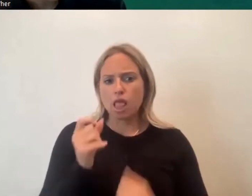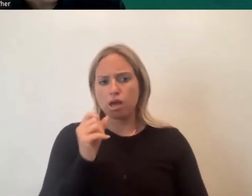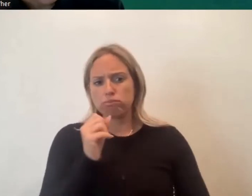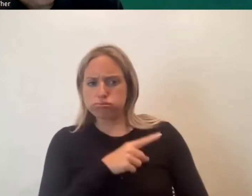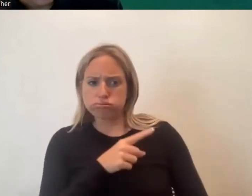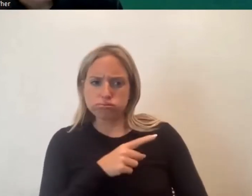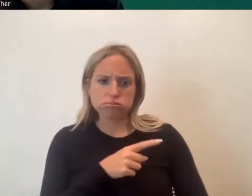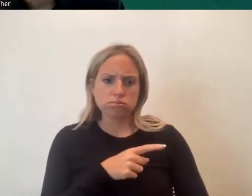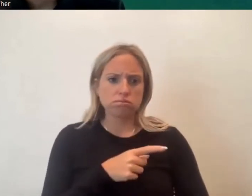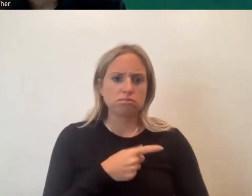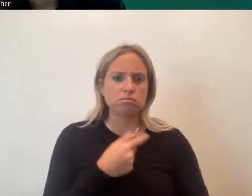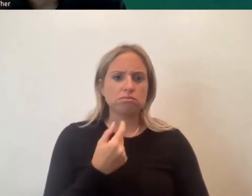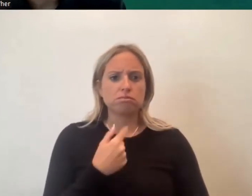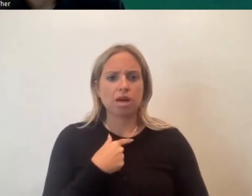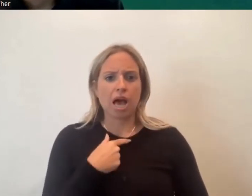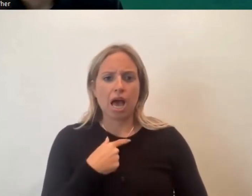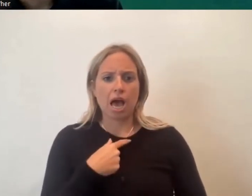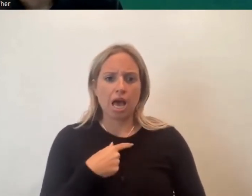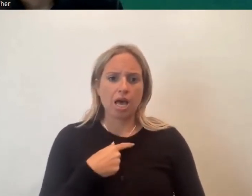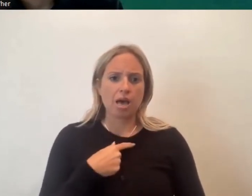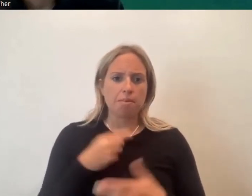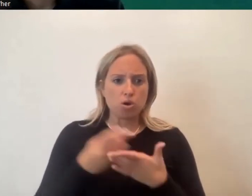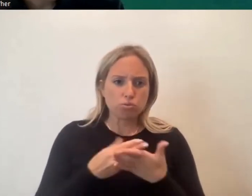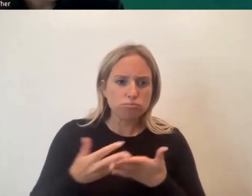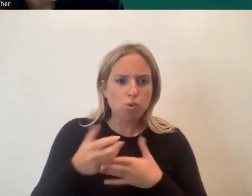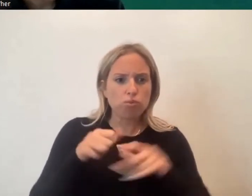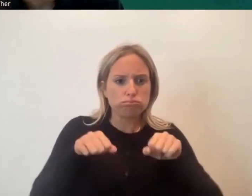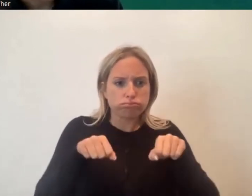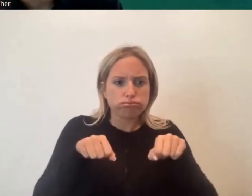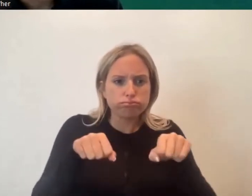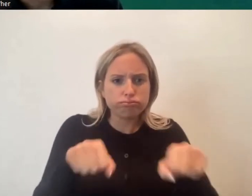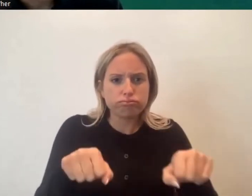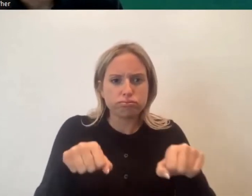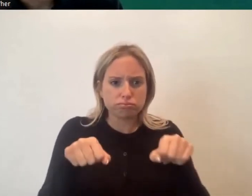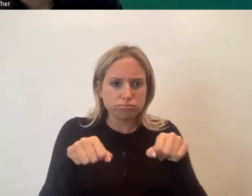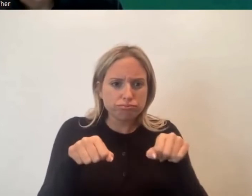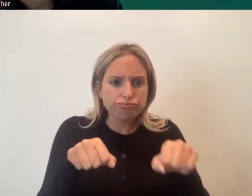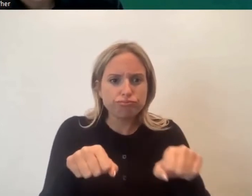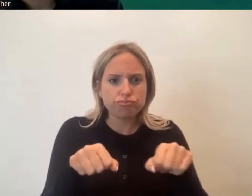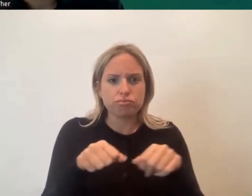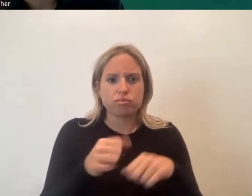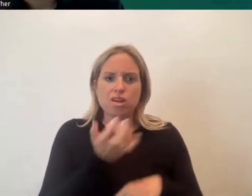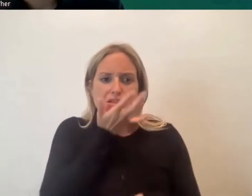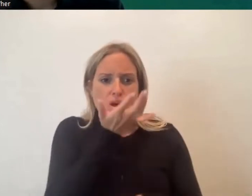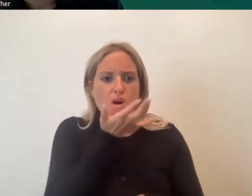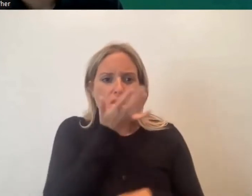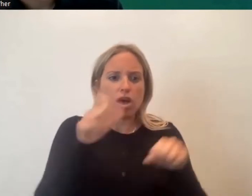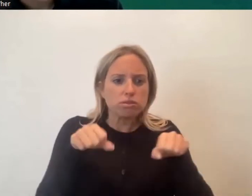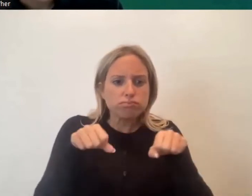Administration that I've been mowing. Earning a little extra money on the side mowing my neighbor's lawn.